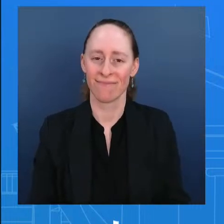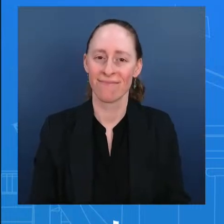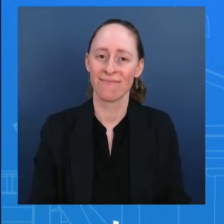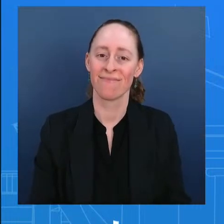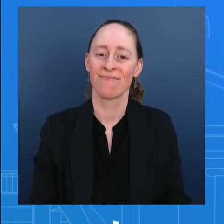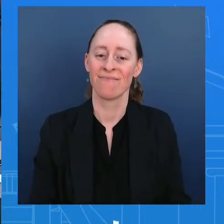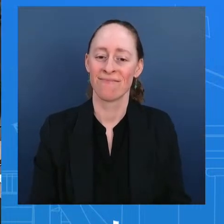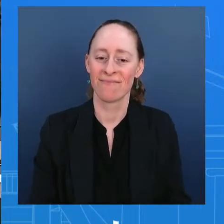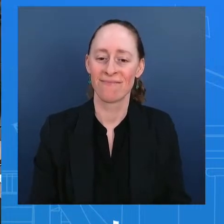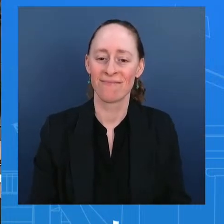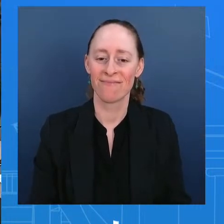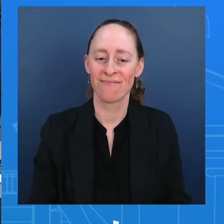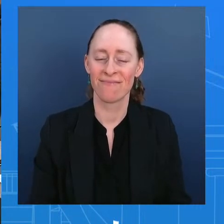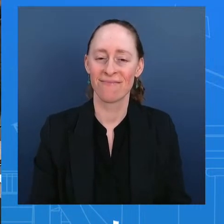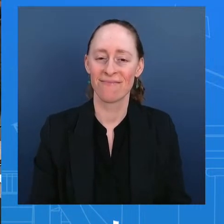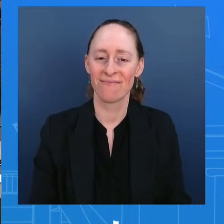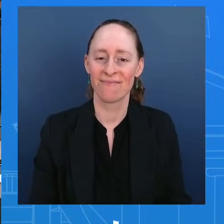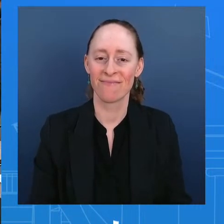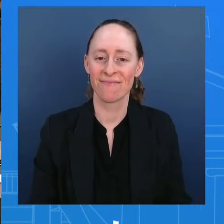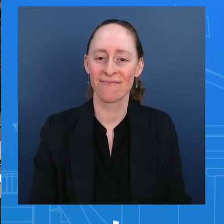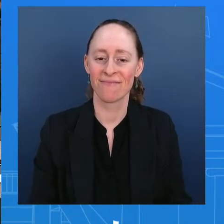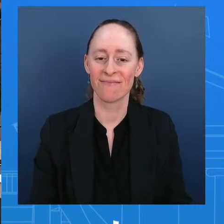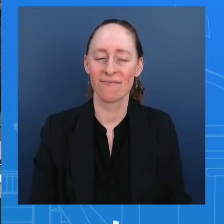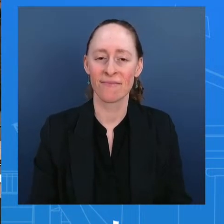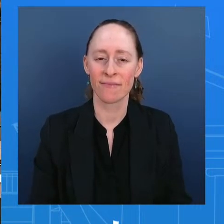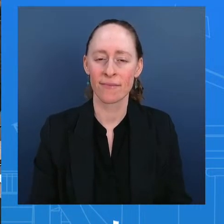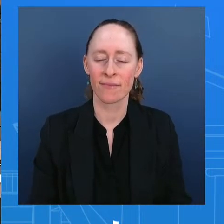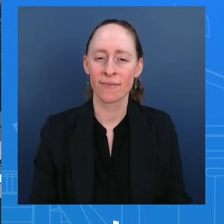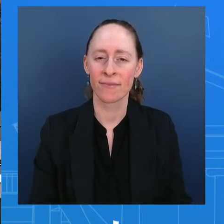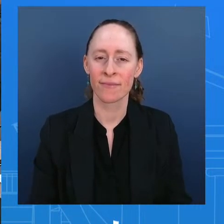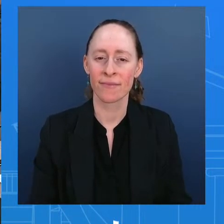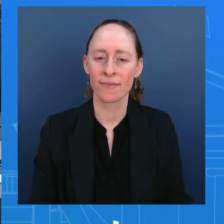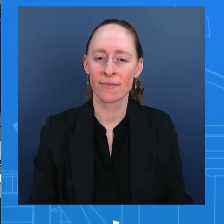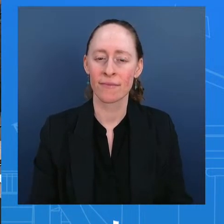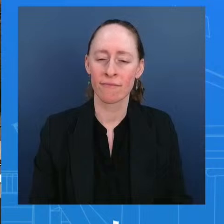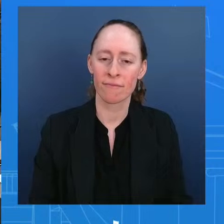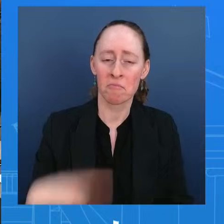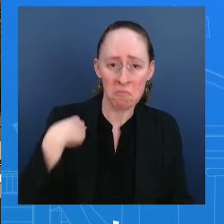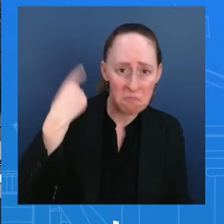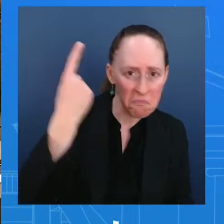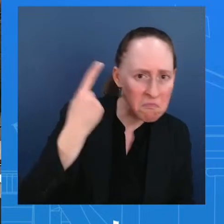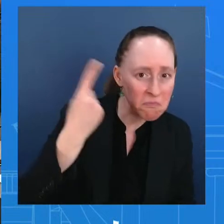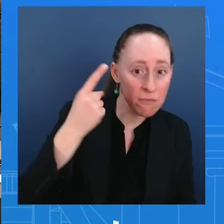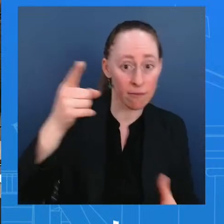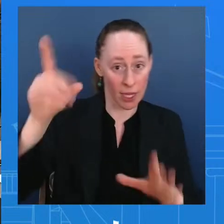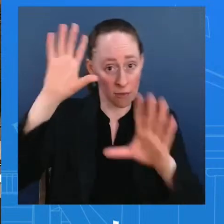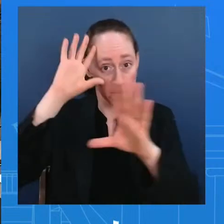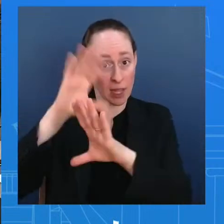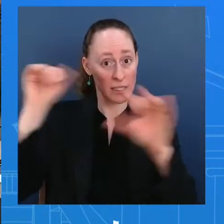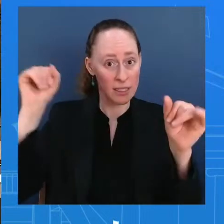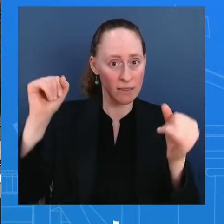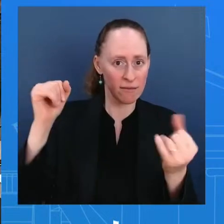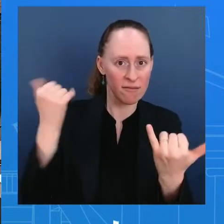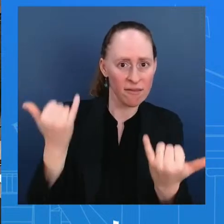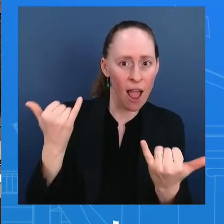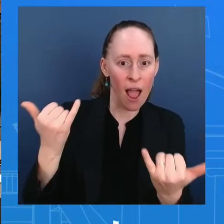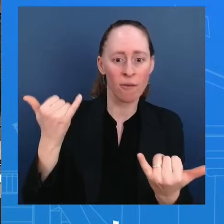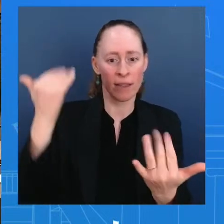President Biden has staked his presidency on the preservation of democracy and has commemorated January 6th in different ways every year. What, if anything, will he do